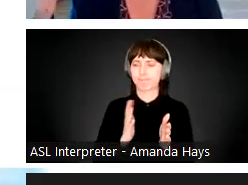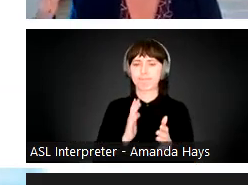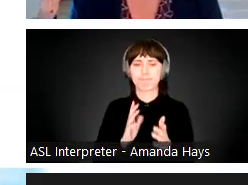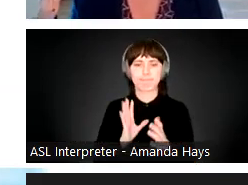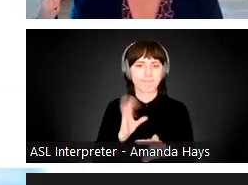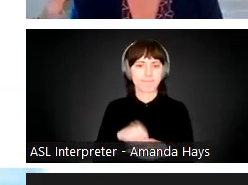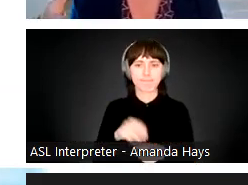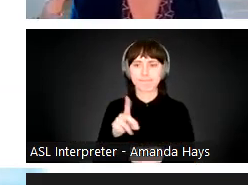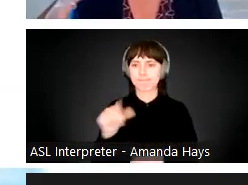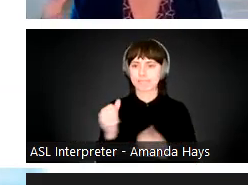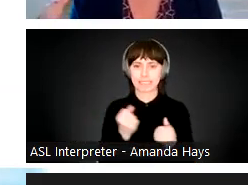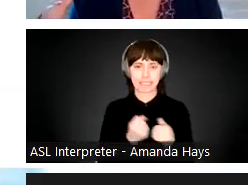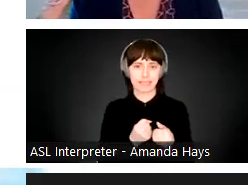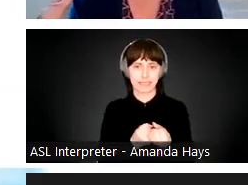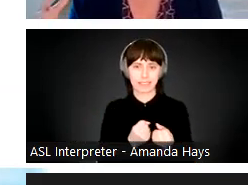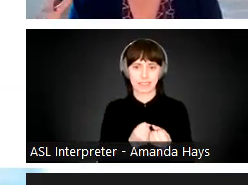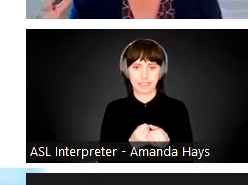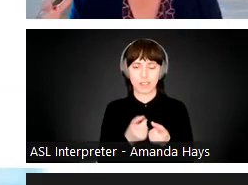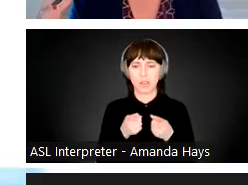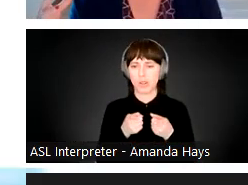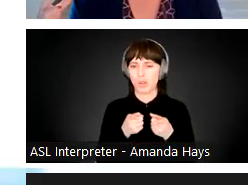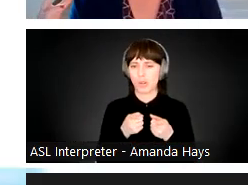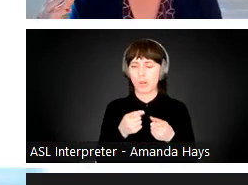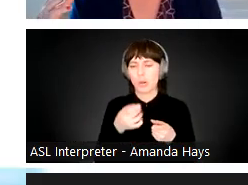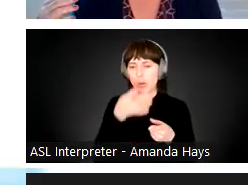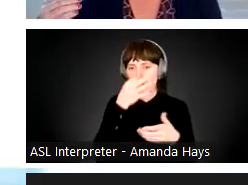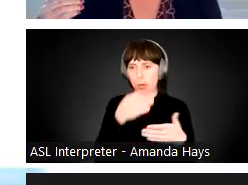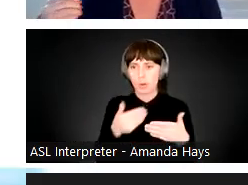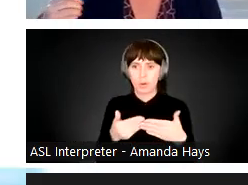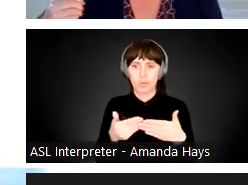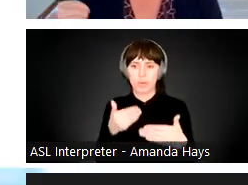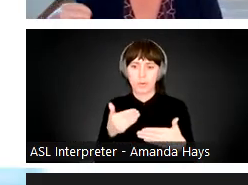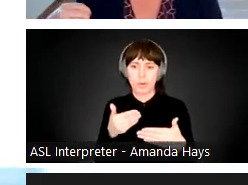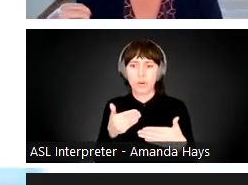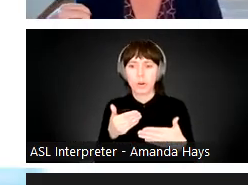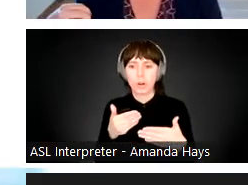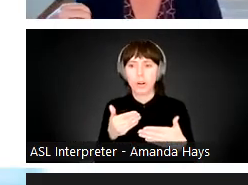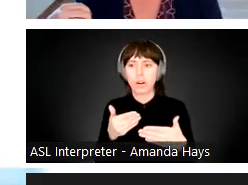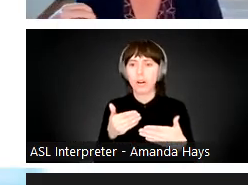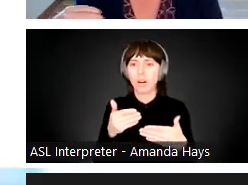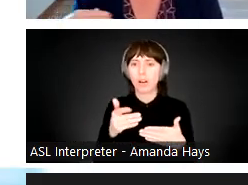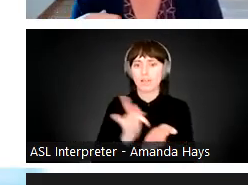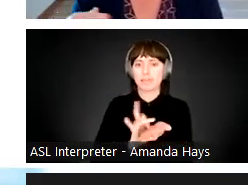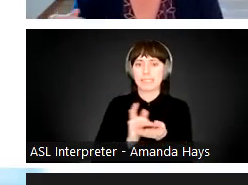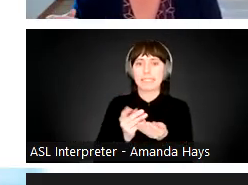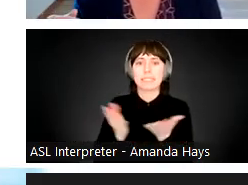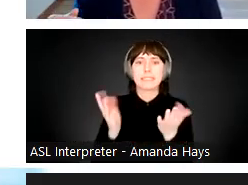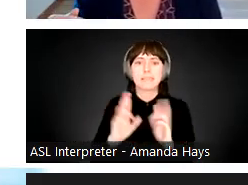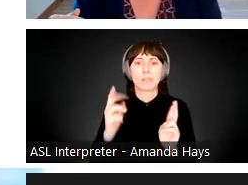at the beginning of the, right before the cocktail for folks who had HIV and